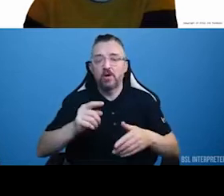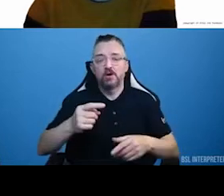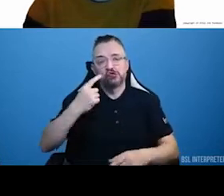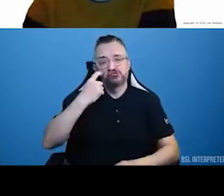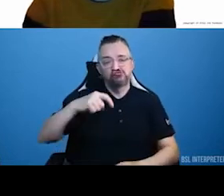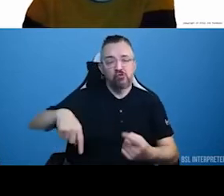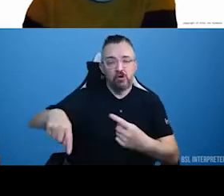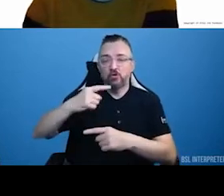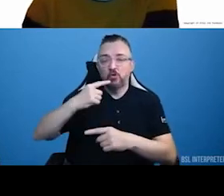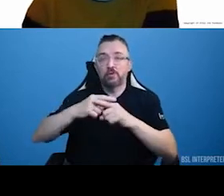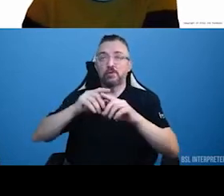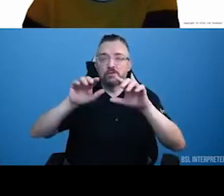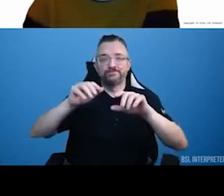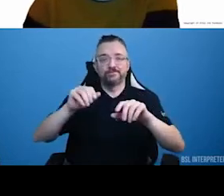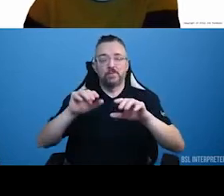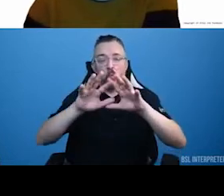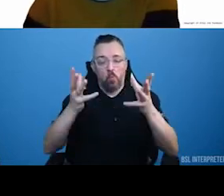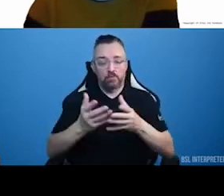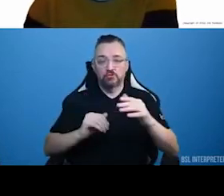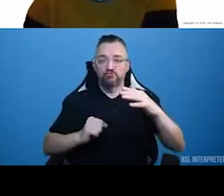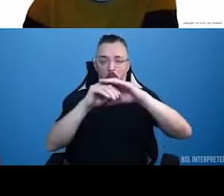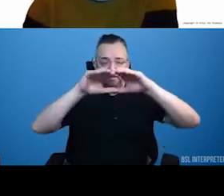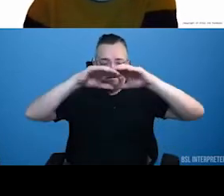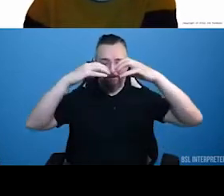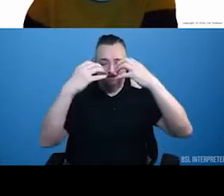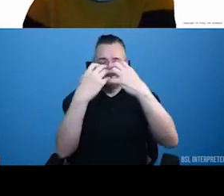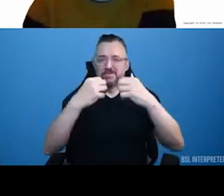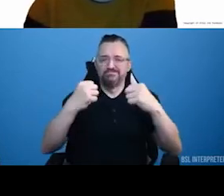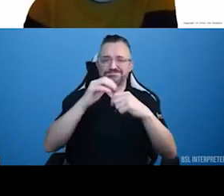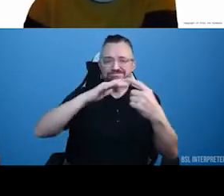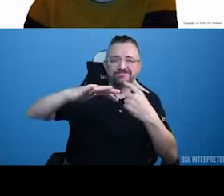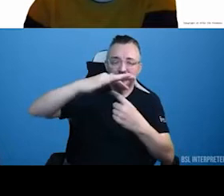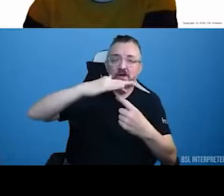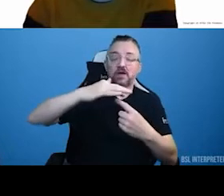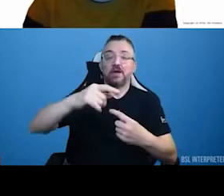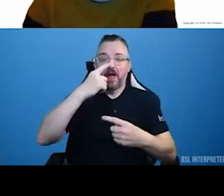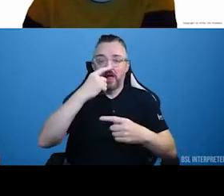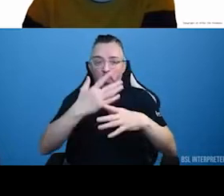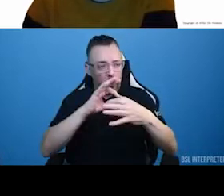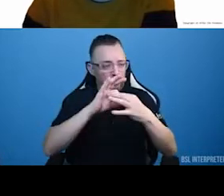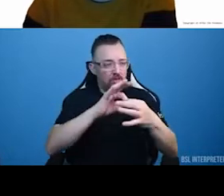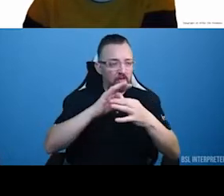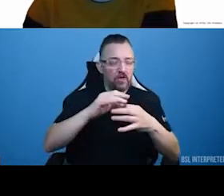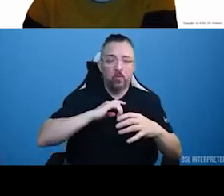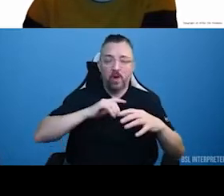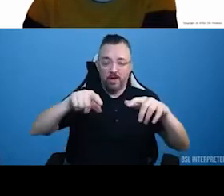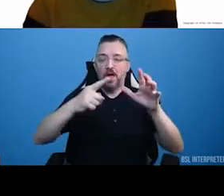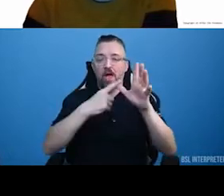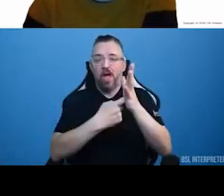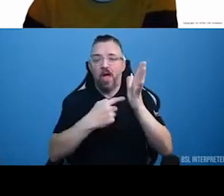and Arctic regions, and how they can all collaborate and be involved with each other as the Arctic becomes an extremely important region